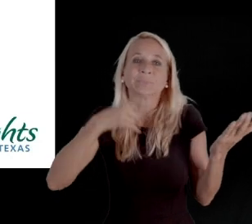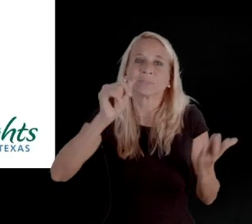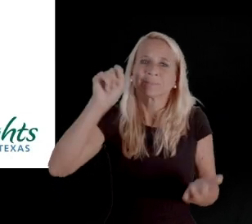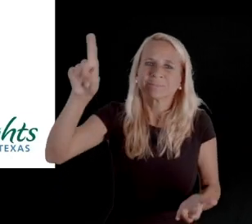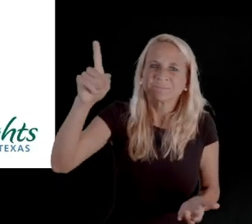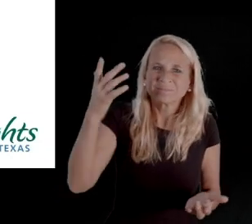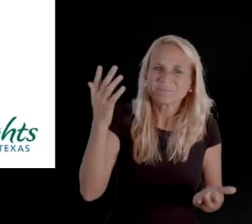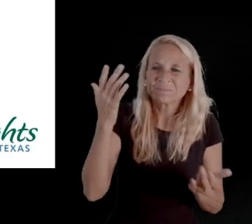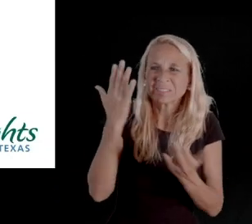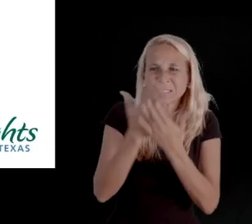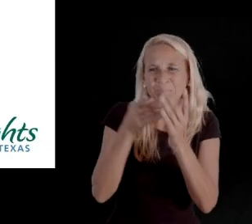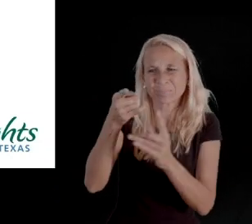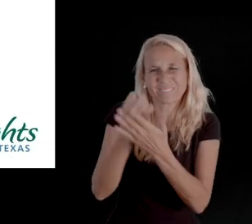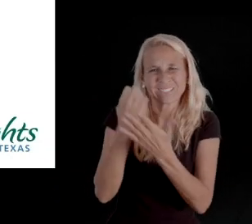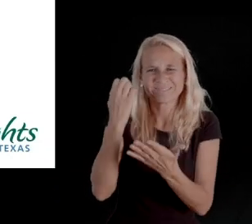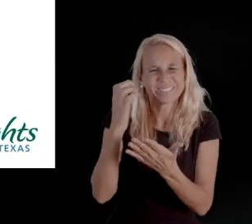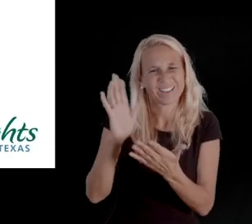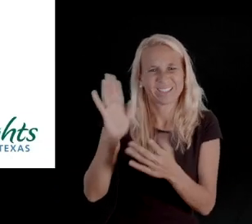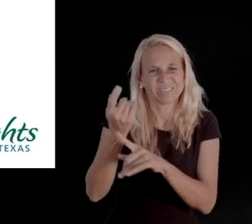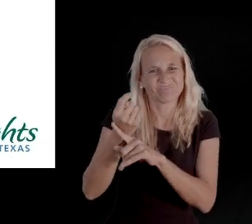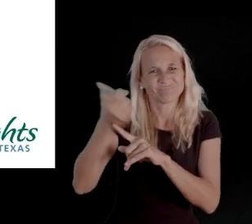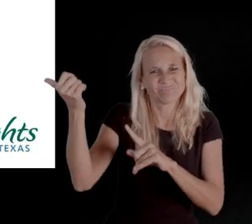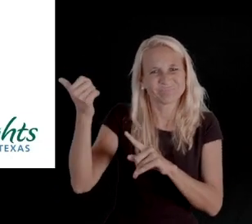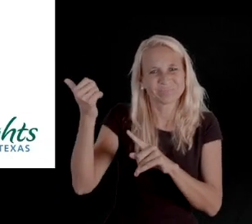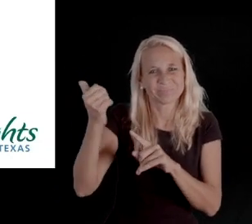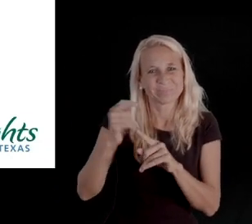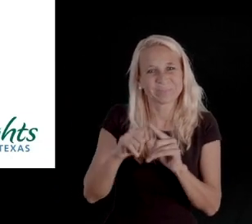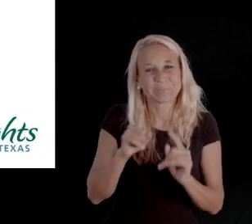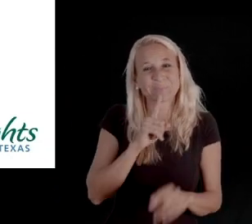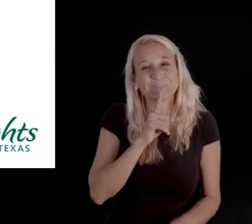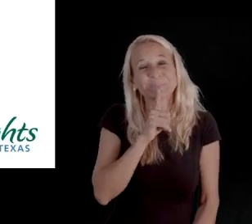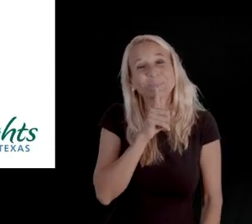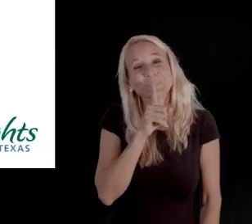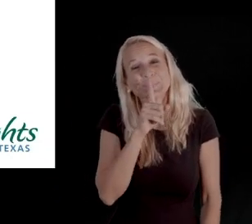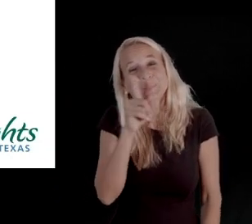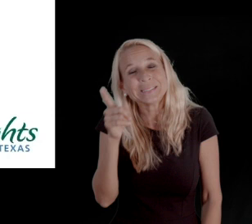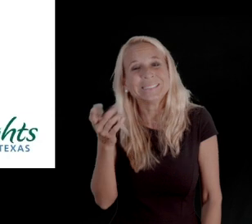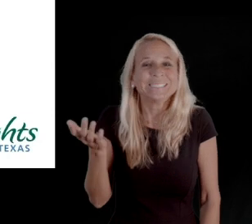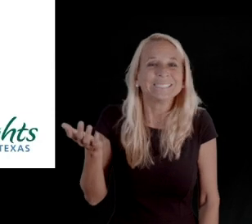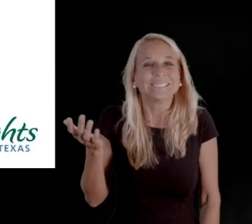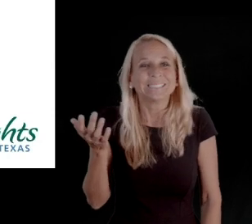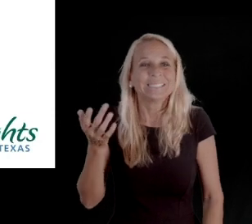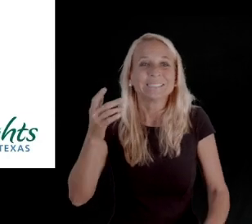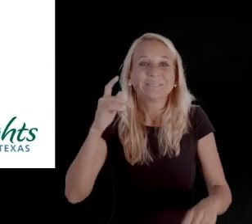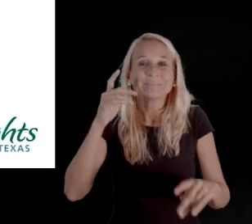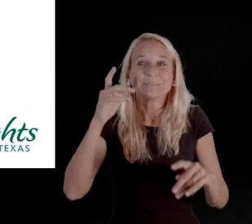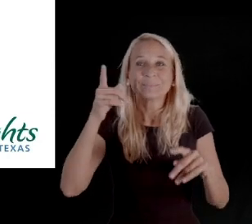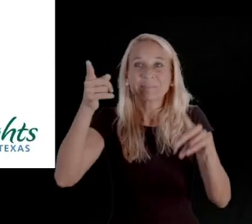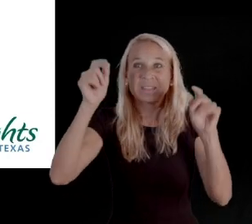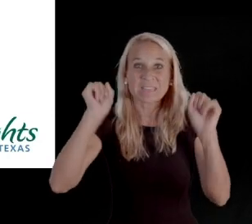evidence be excluded, but technically there's not legally a reason why the hearing officer has to do it.